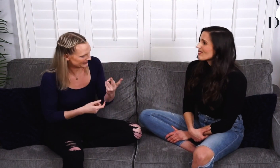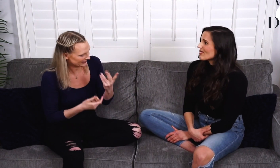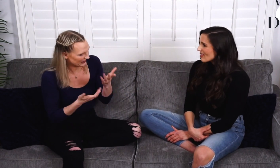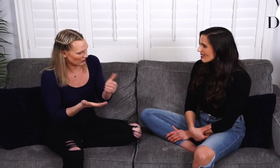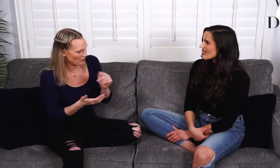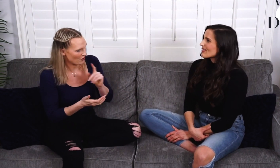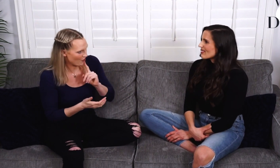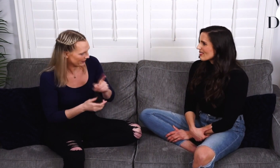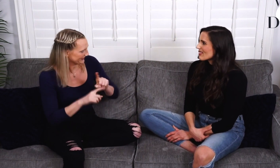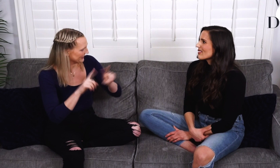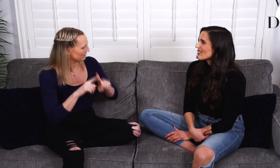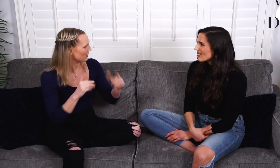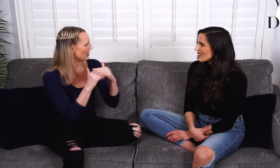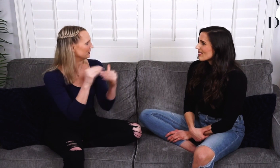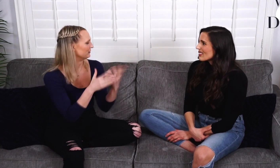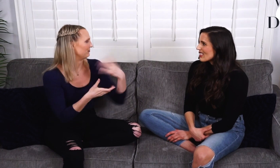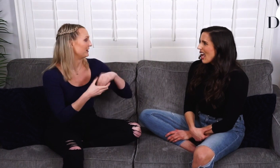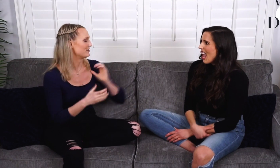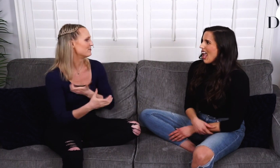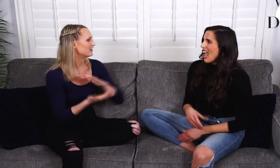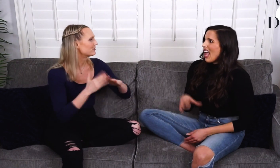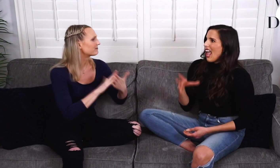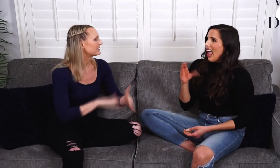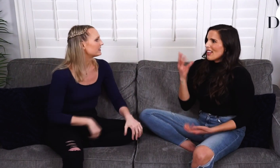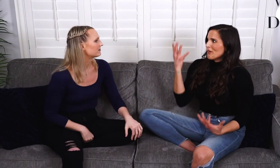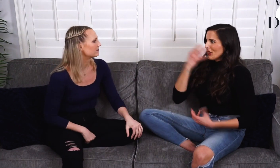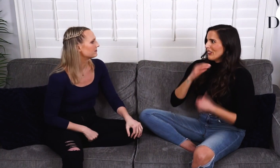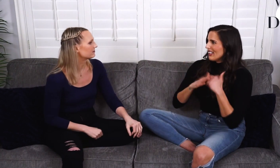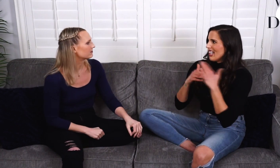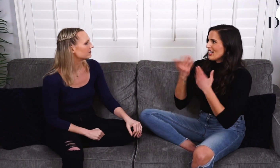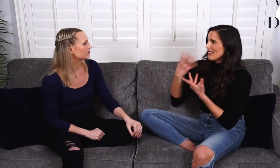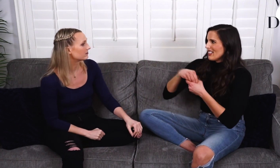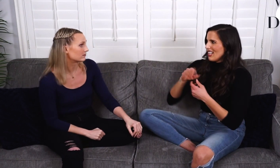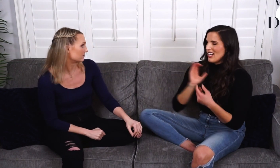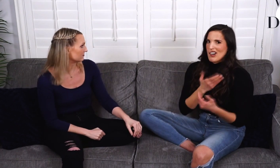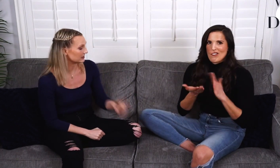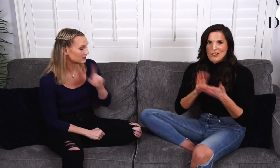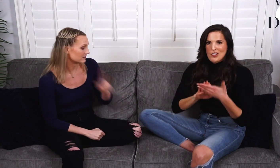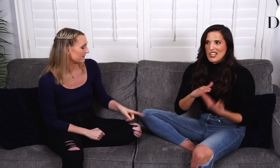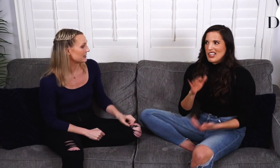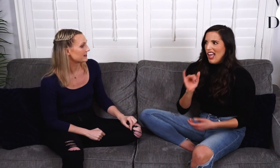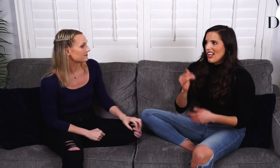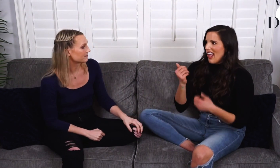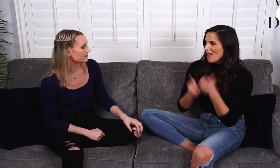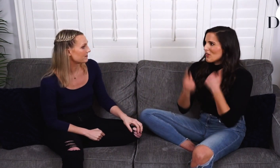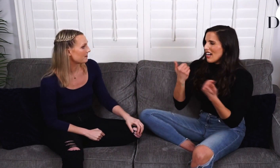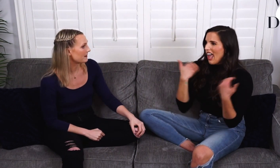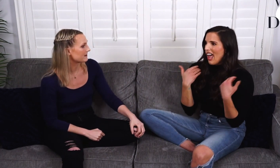and see that there are really different layers within our community. - Yeah, and the beautiful layers within our community, and that